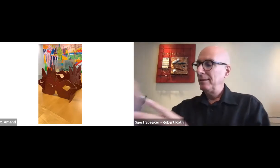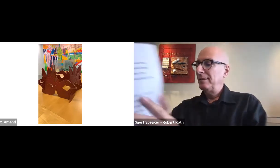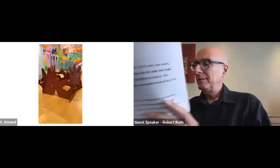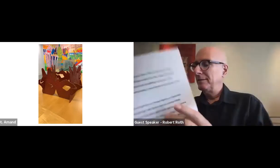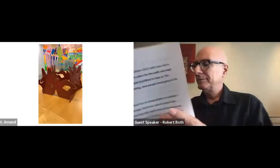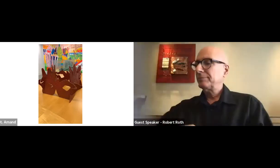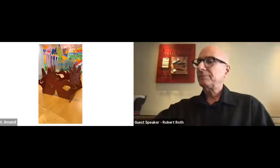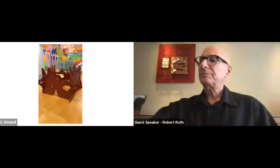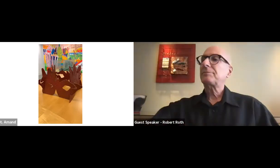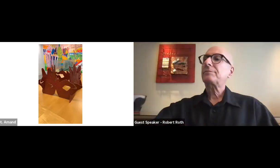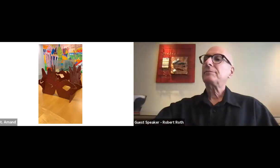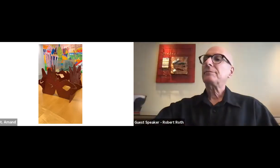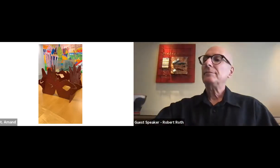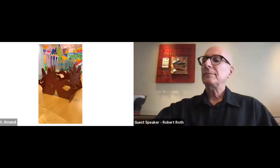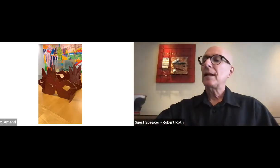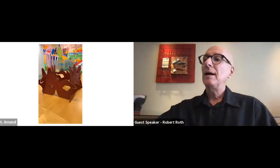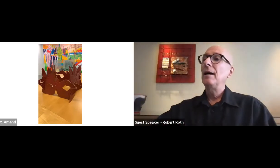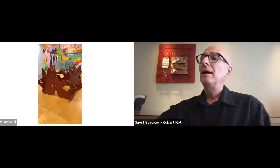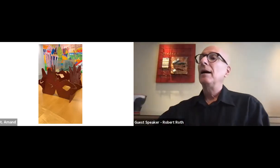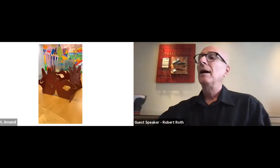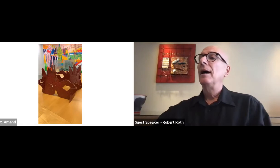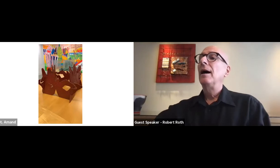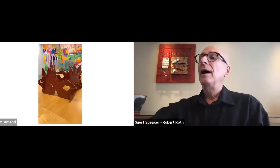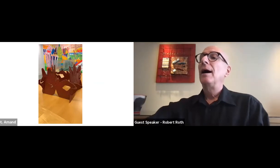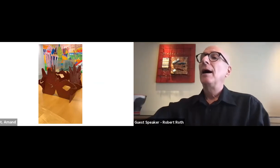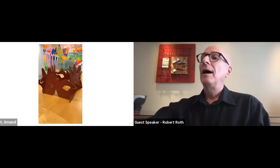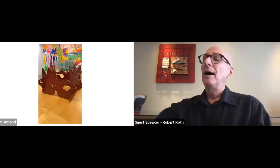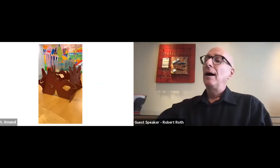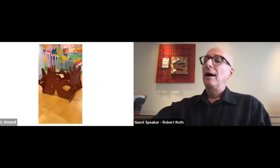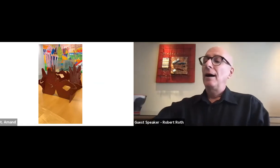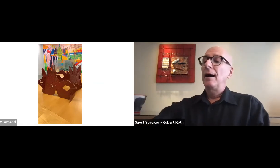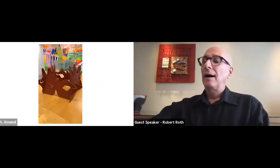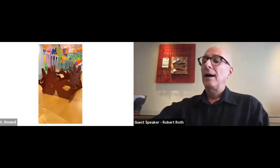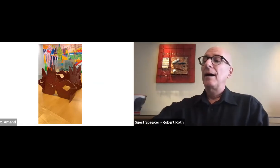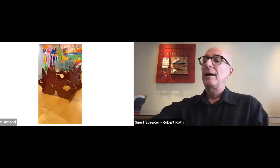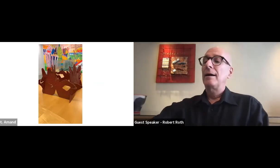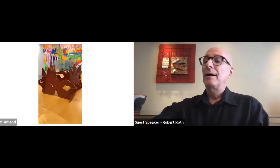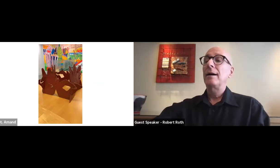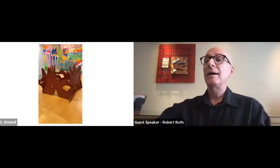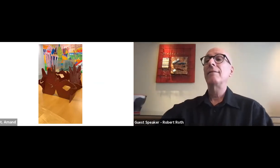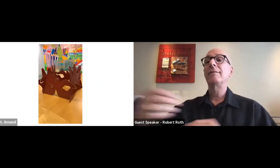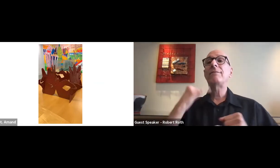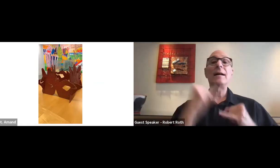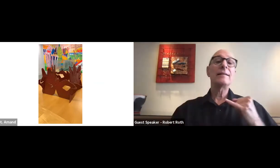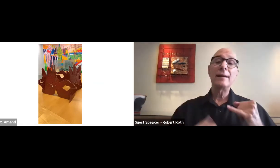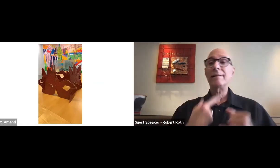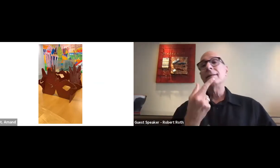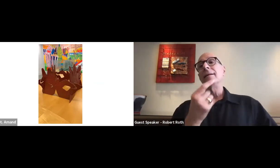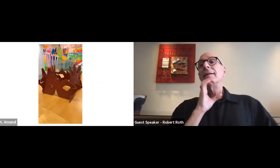and also from Guy. It just speaks to my heart. Hmm. Let's see. What else?